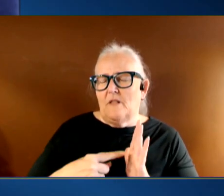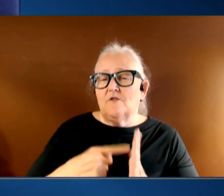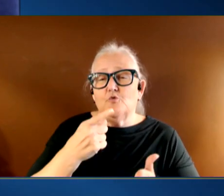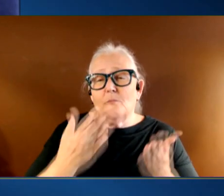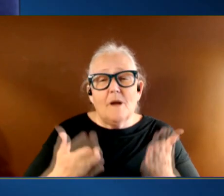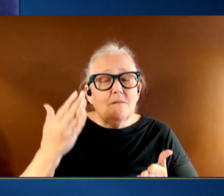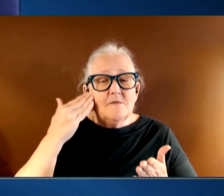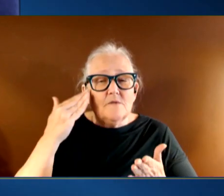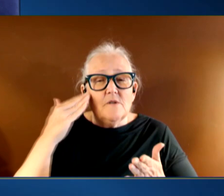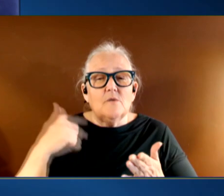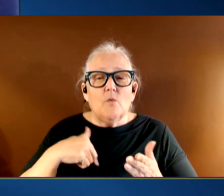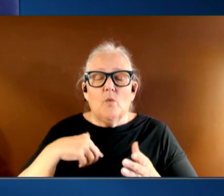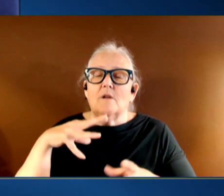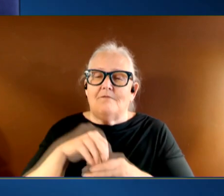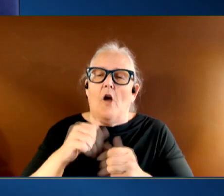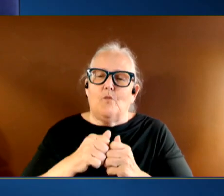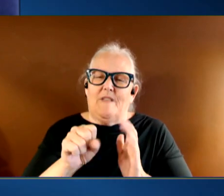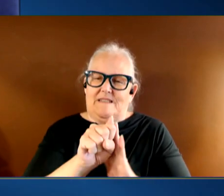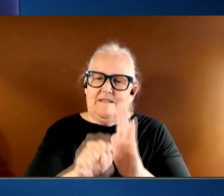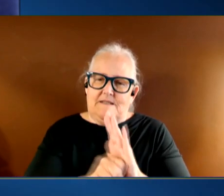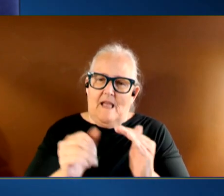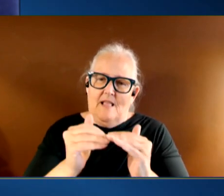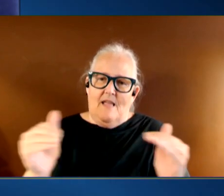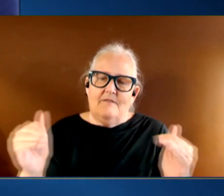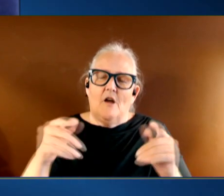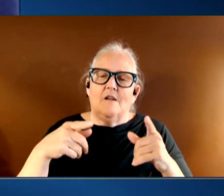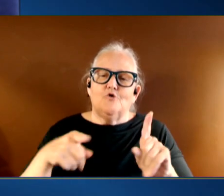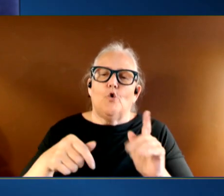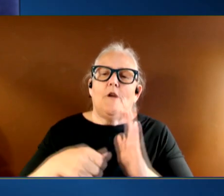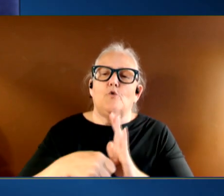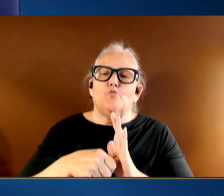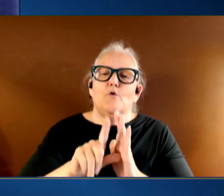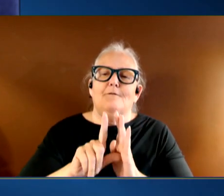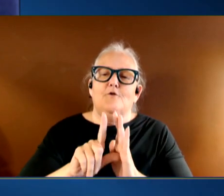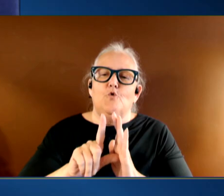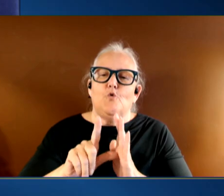state level, at those review boards for Medicaid. So, the drug utilization review board meetings,